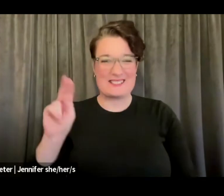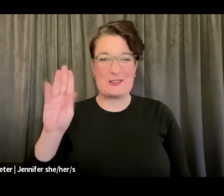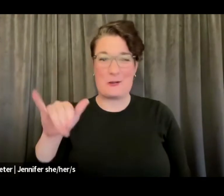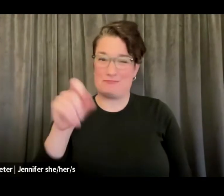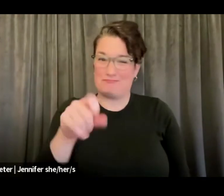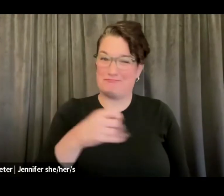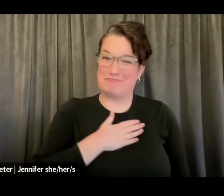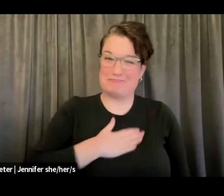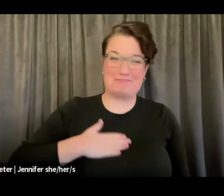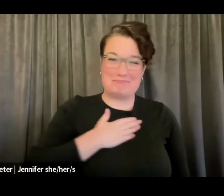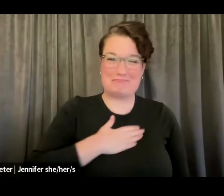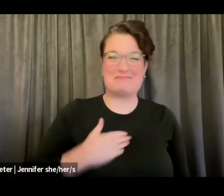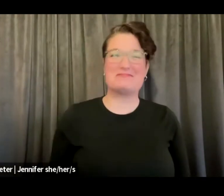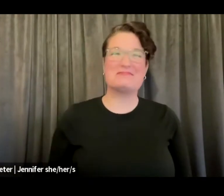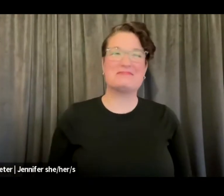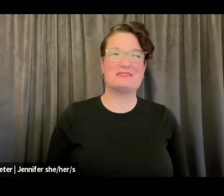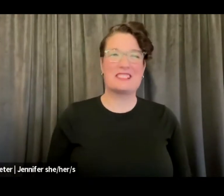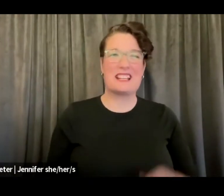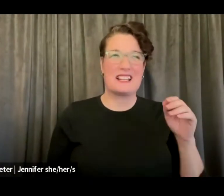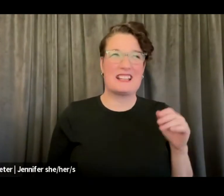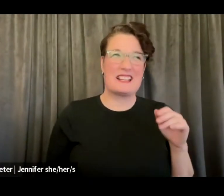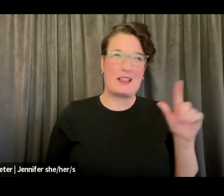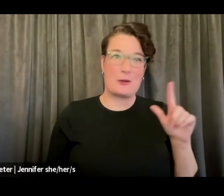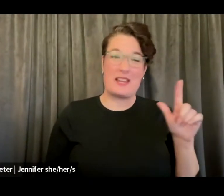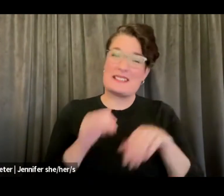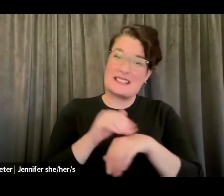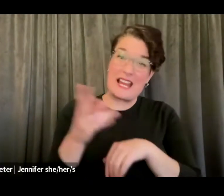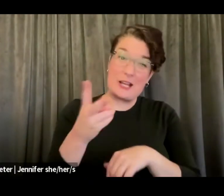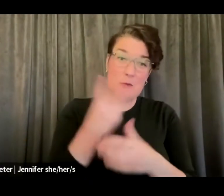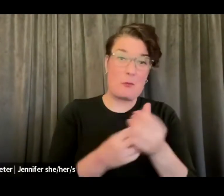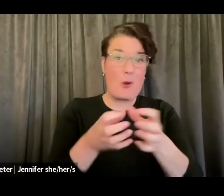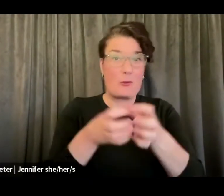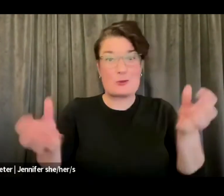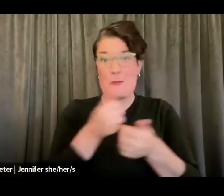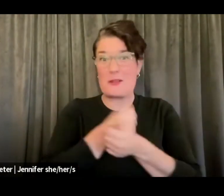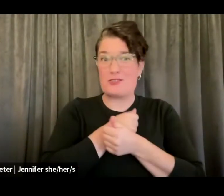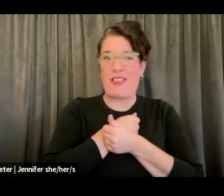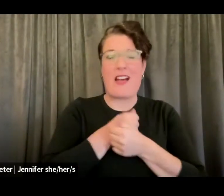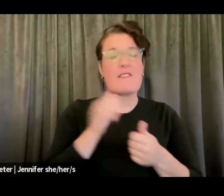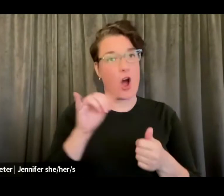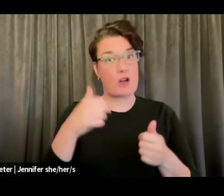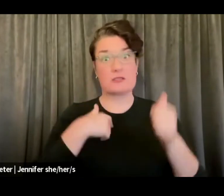Lukaza: Sending you both so much love and yeah A meal I'm dreaming also of